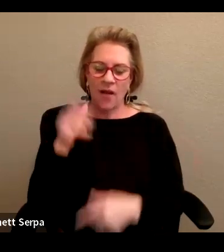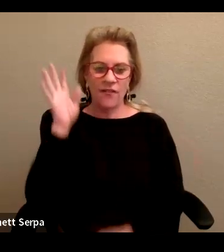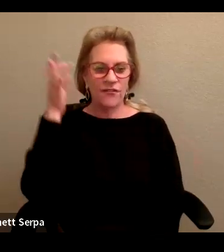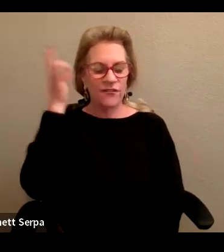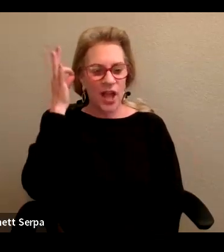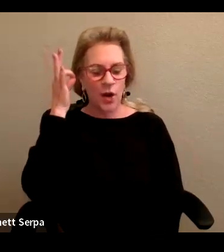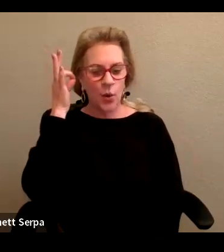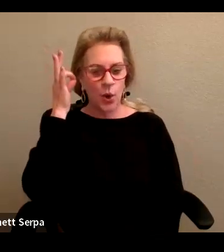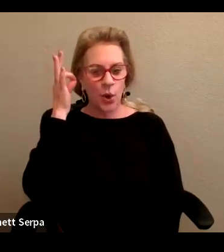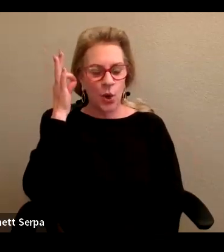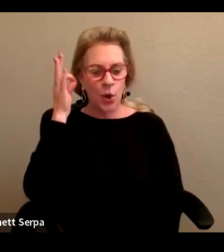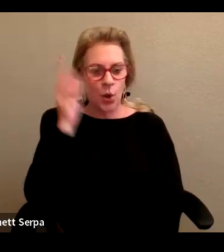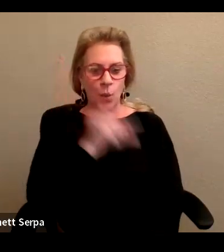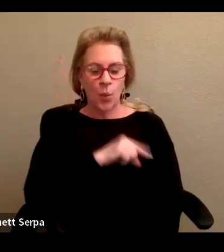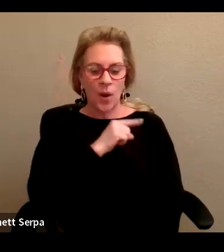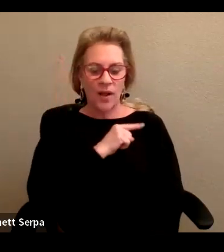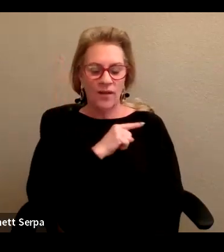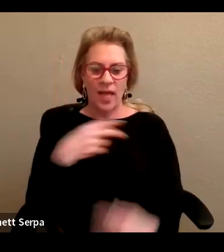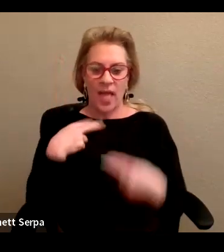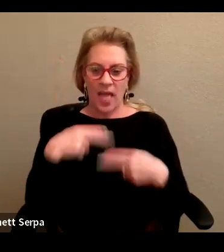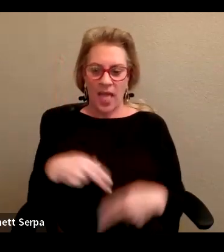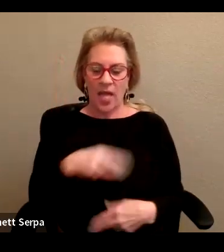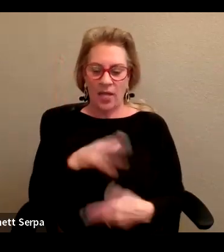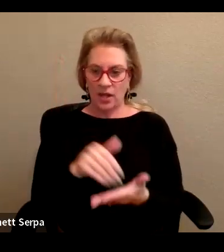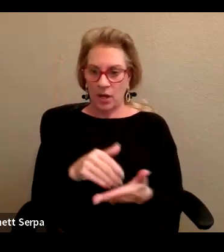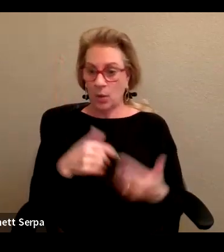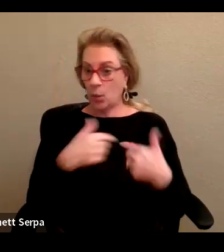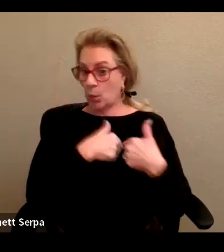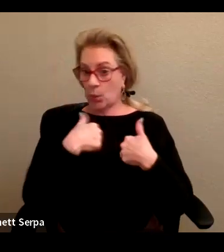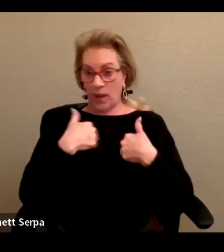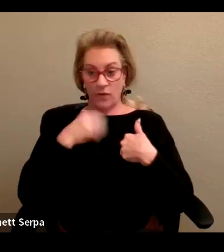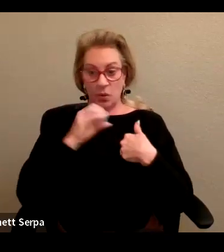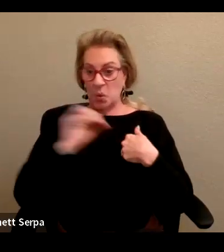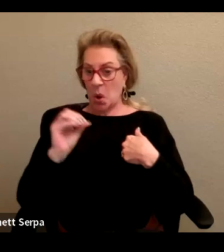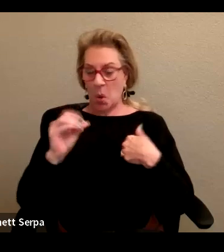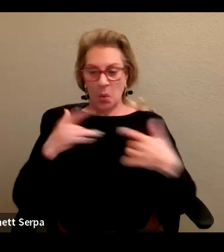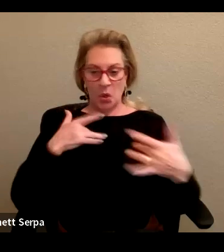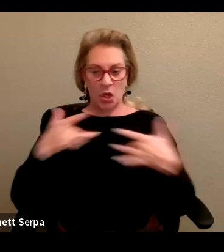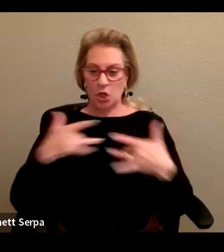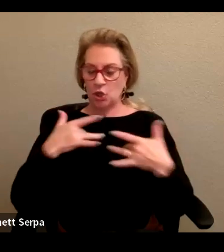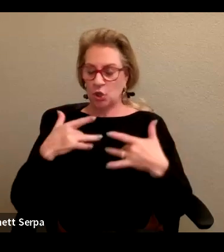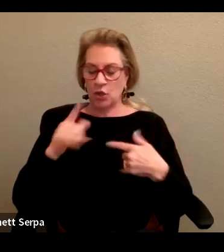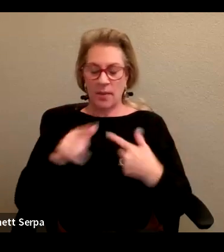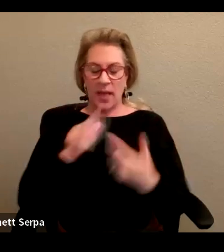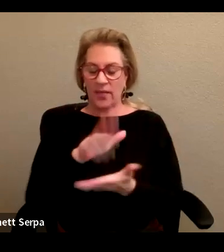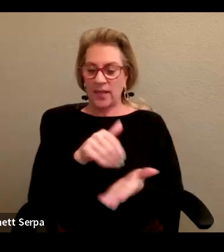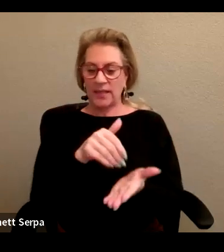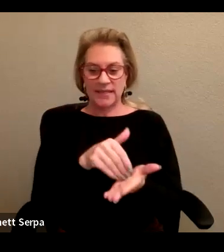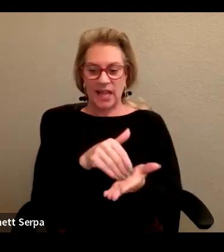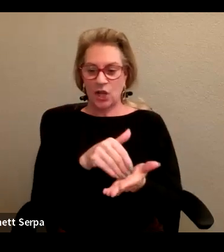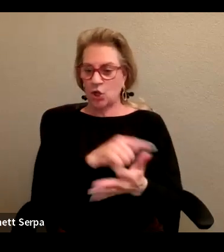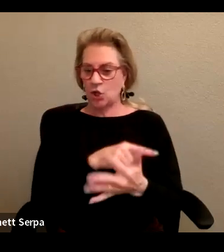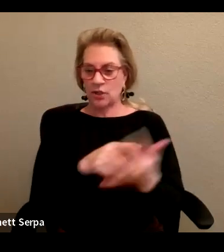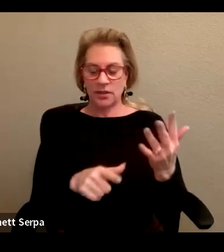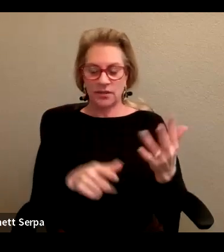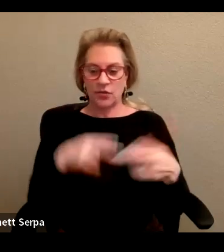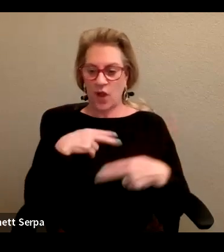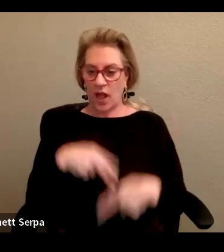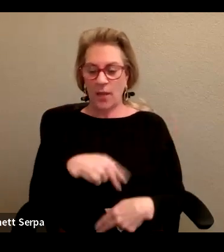Centers um we have no specific concerns about um these centers but we just want to remind you